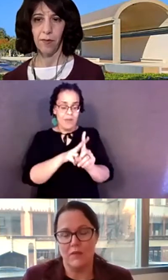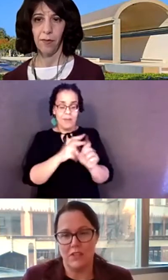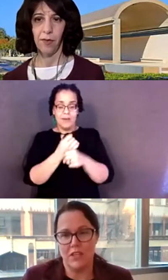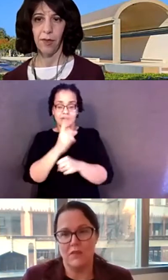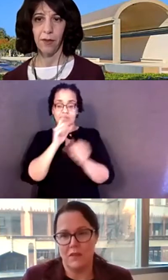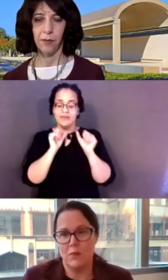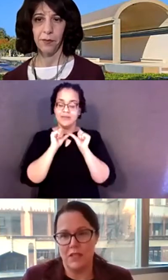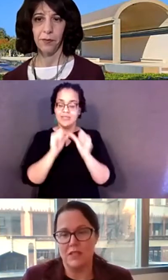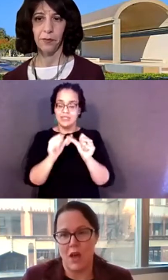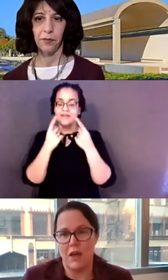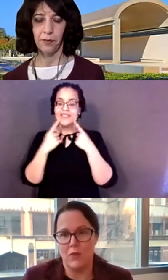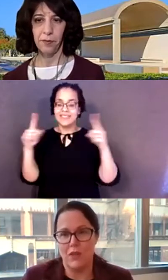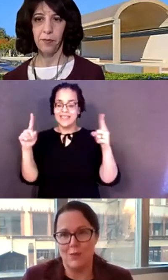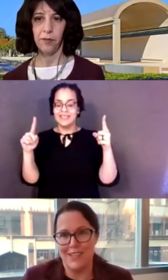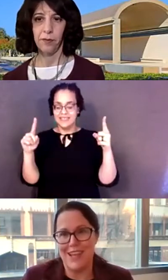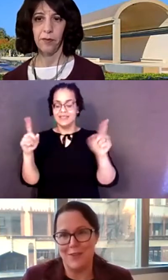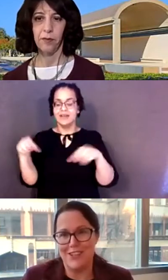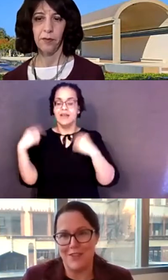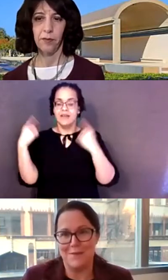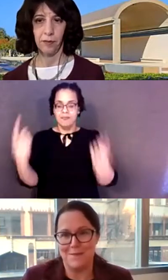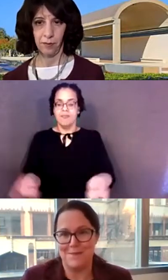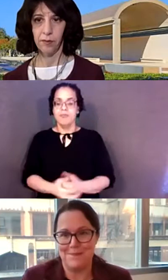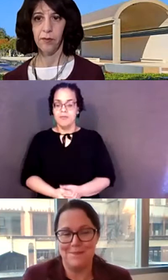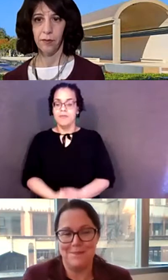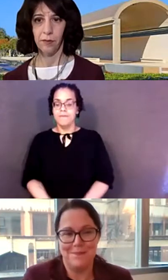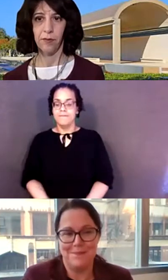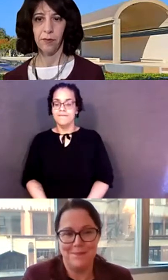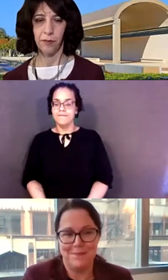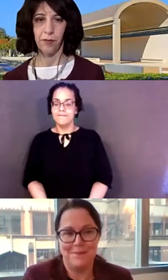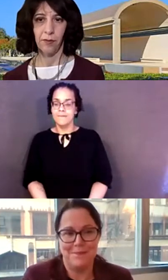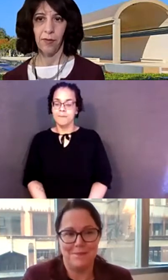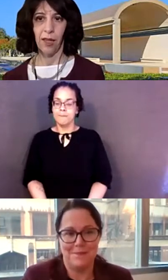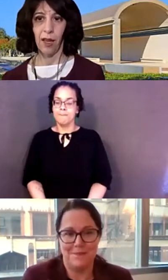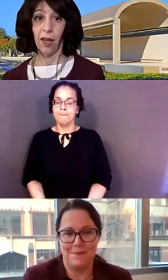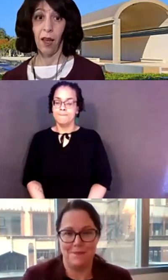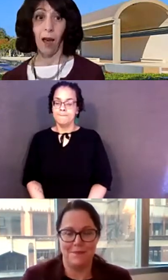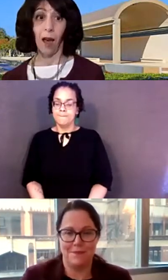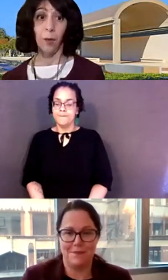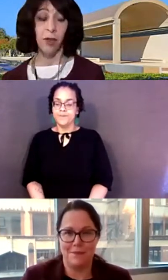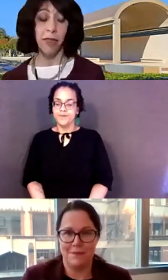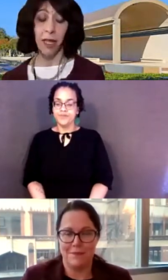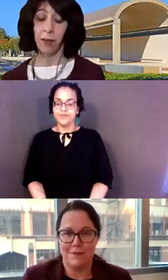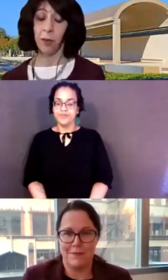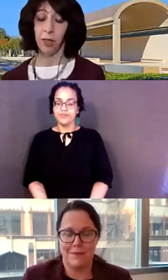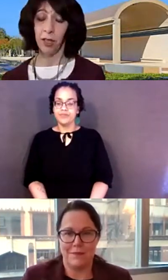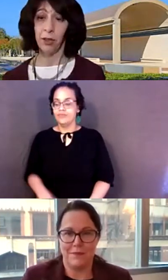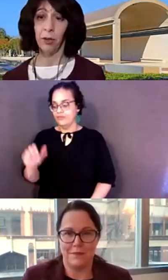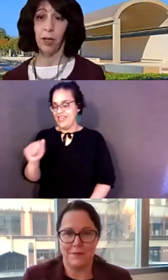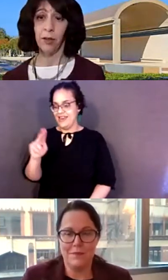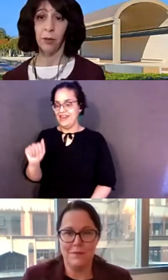achieved with this law and with this outreach effort.